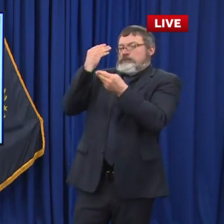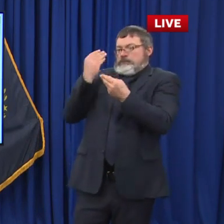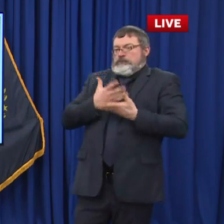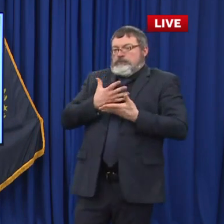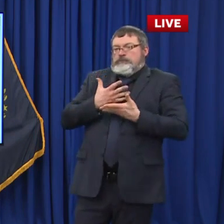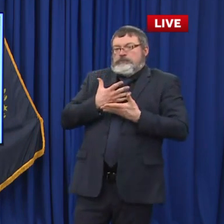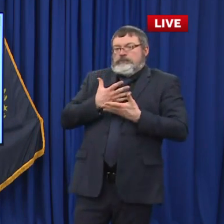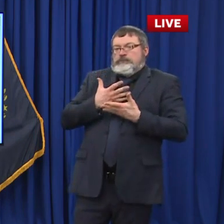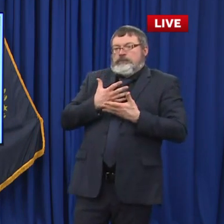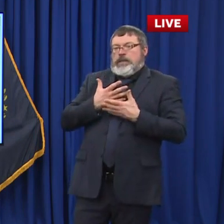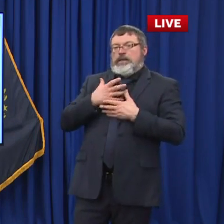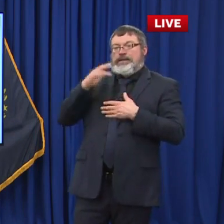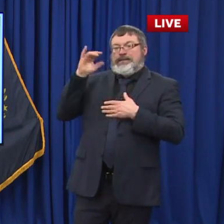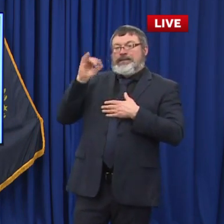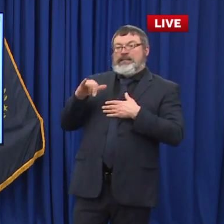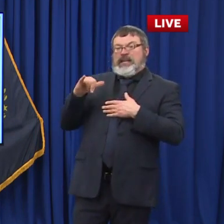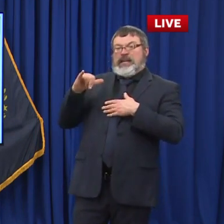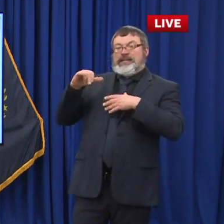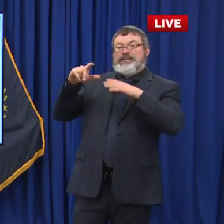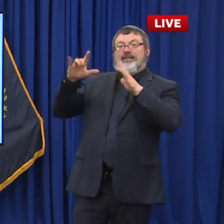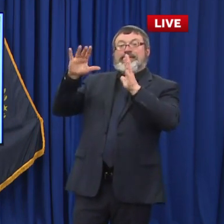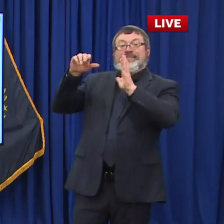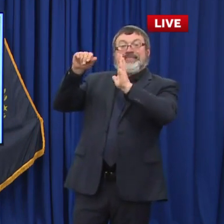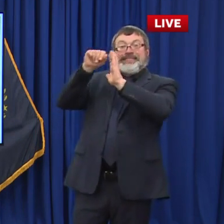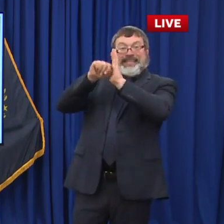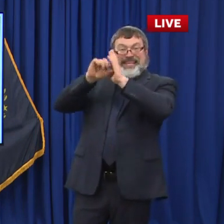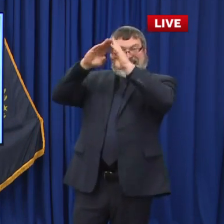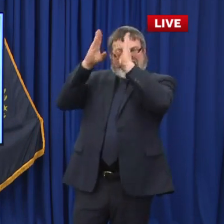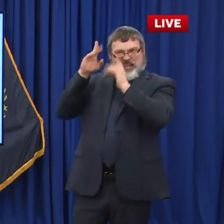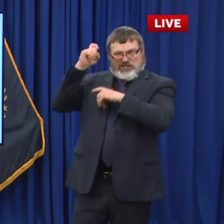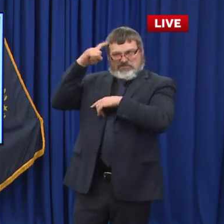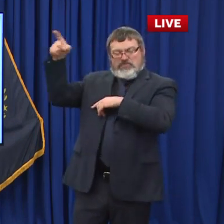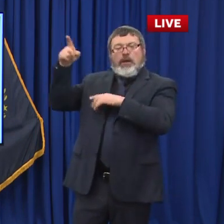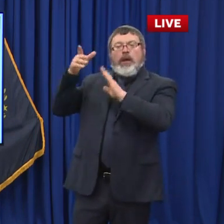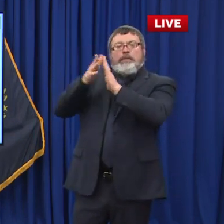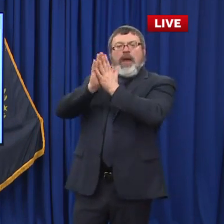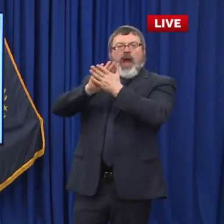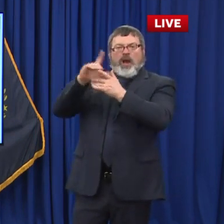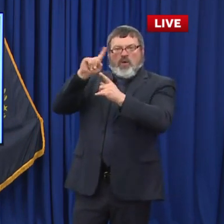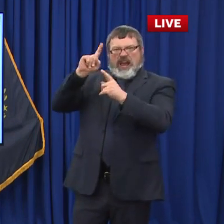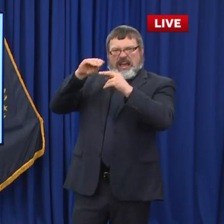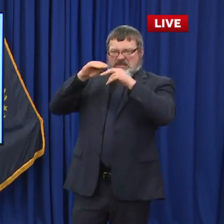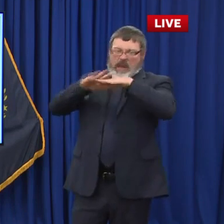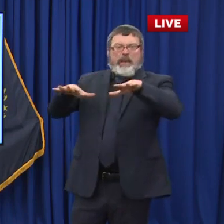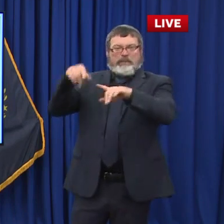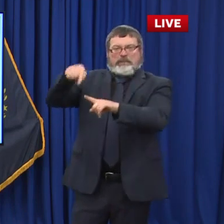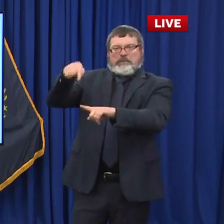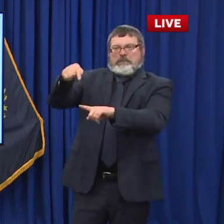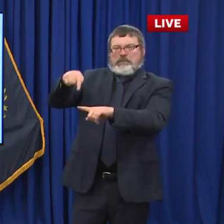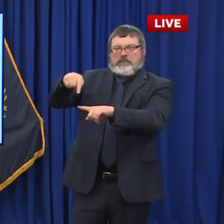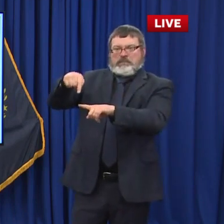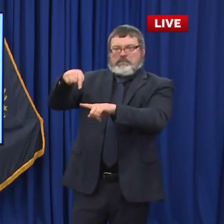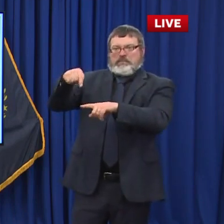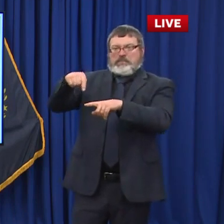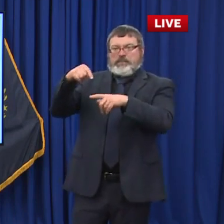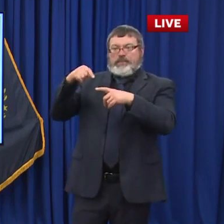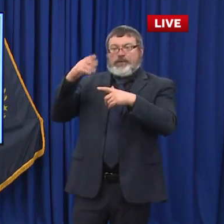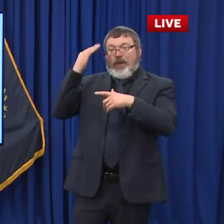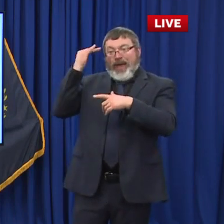YEAH, I GUESS.